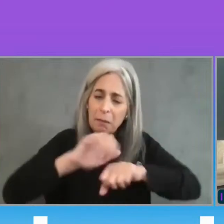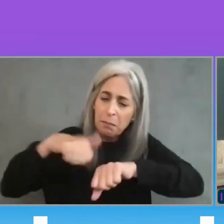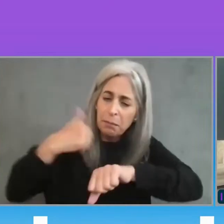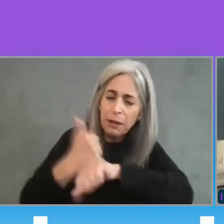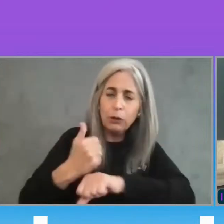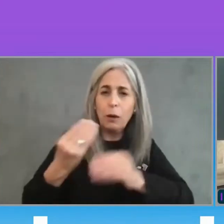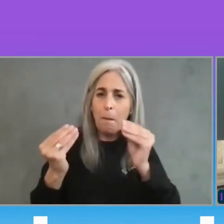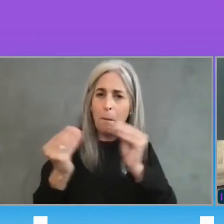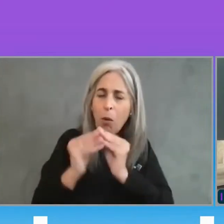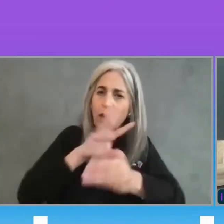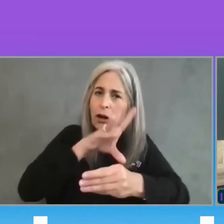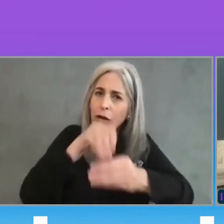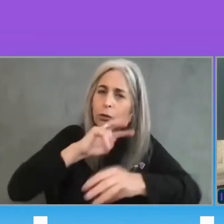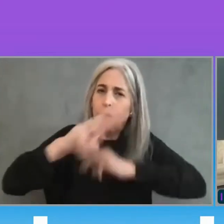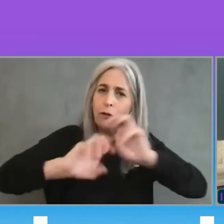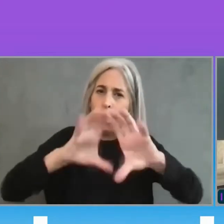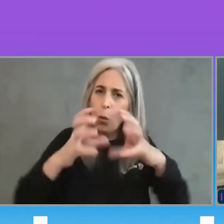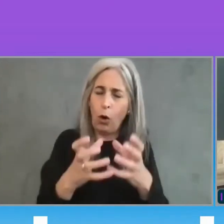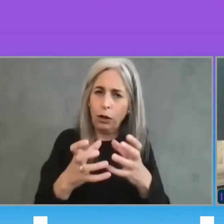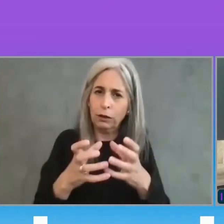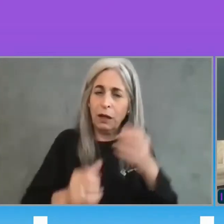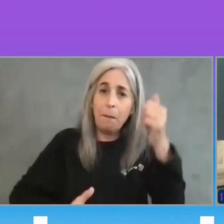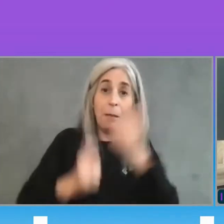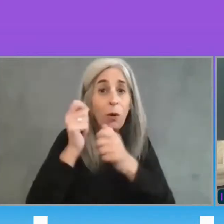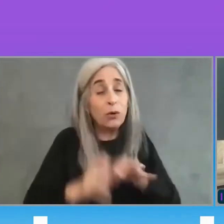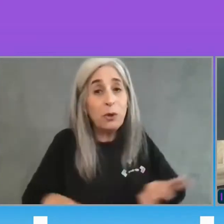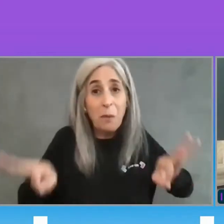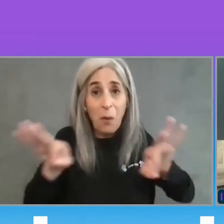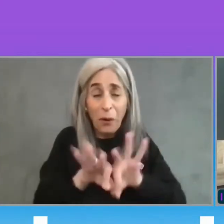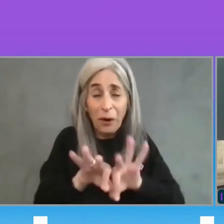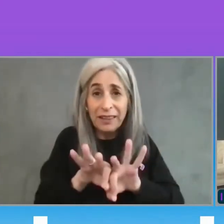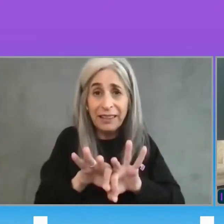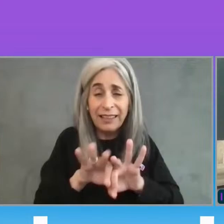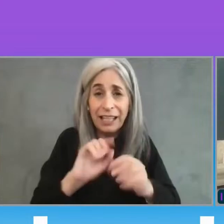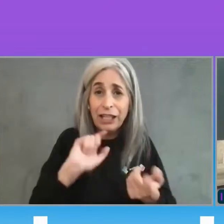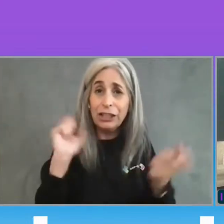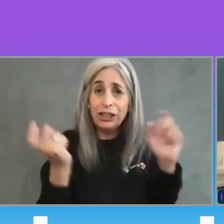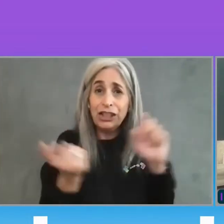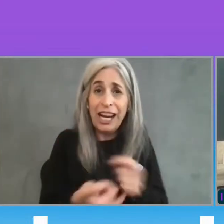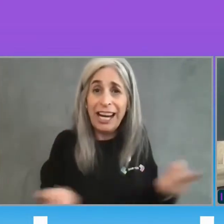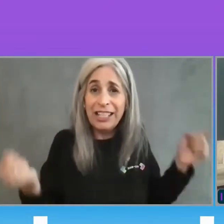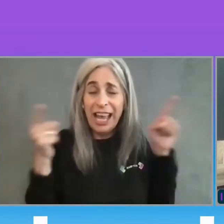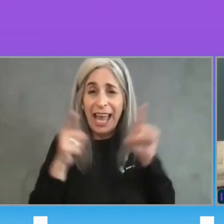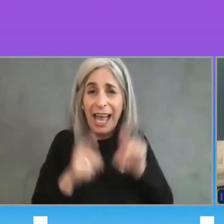more inclusive world. Most